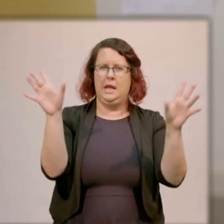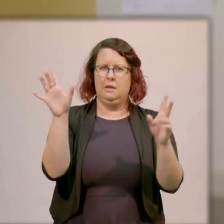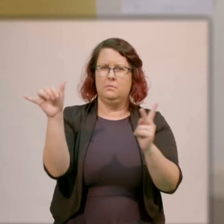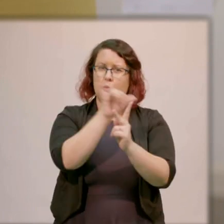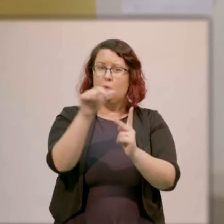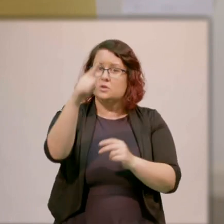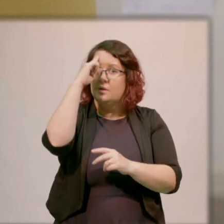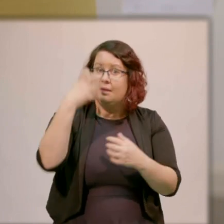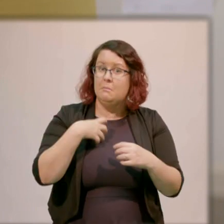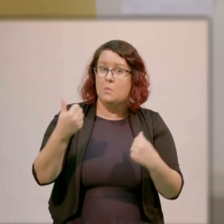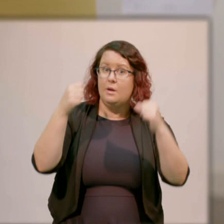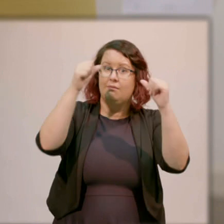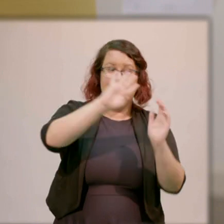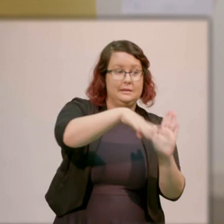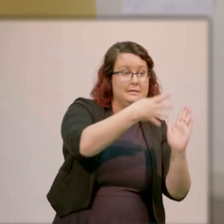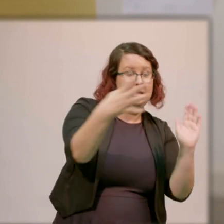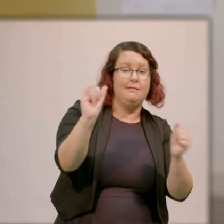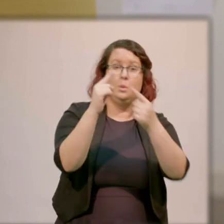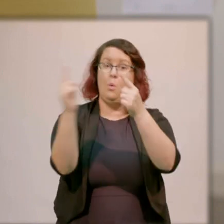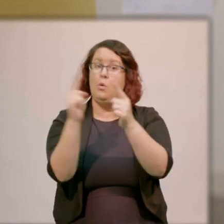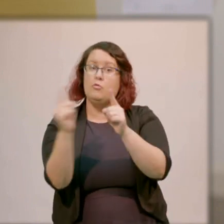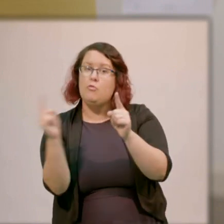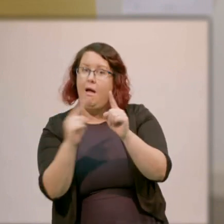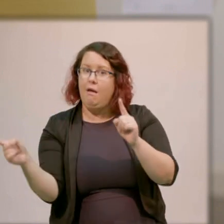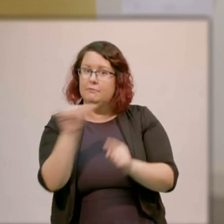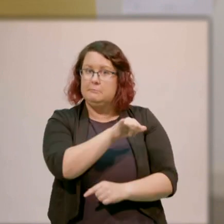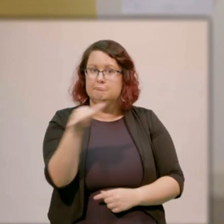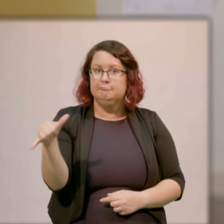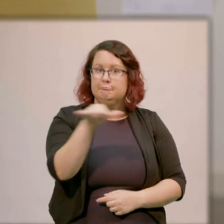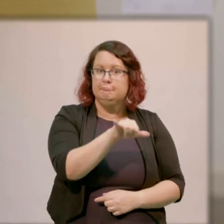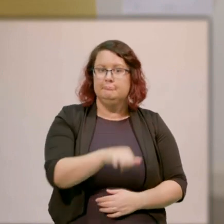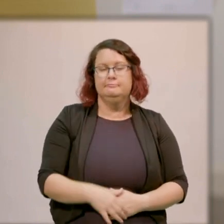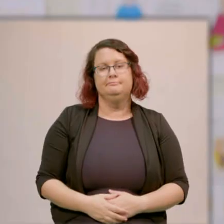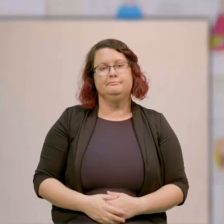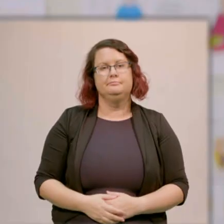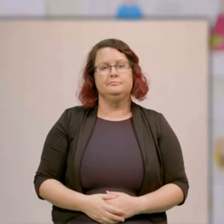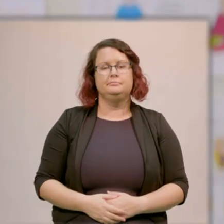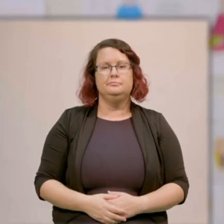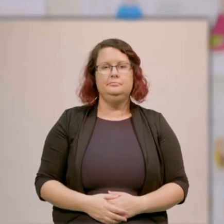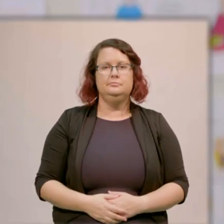Which one do you think is the most effective?